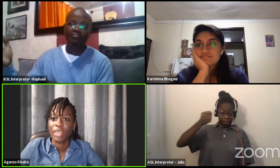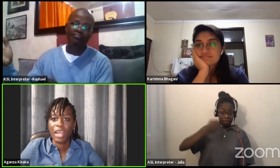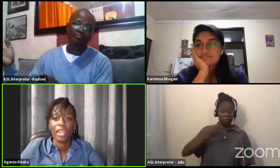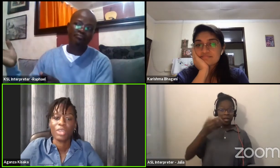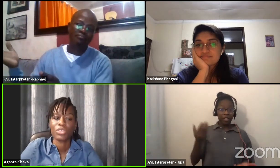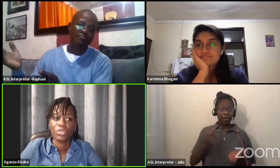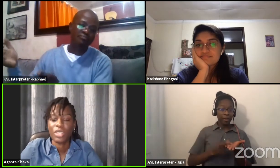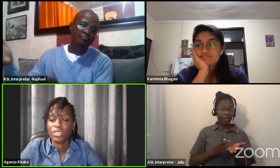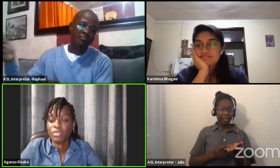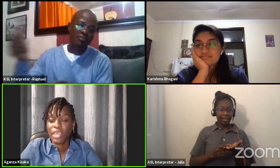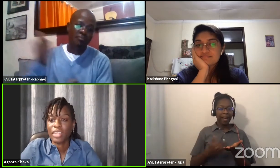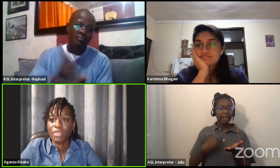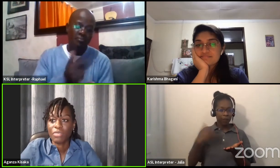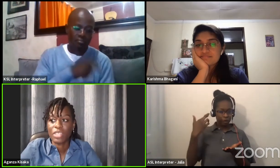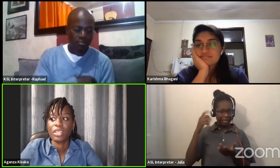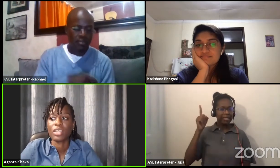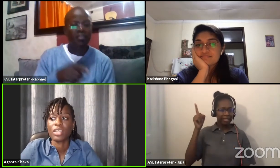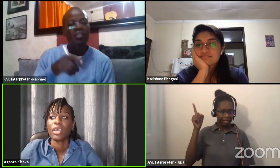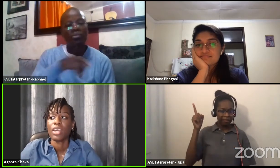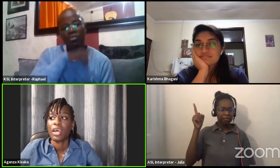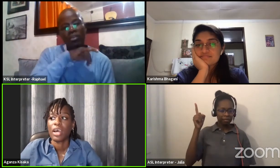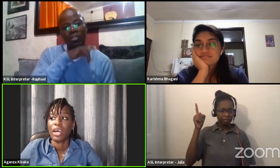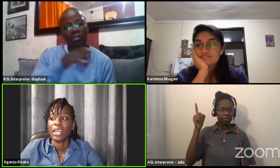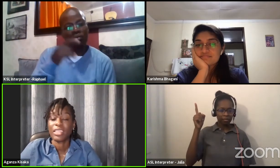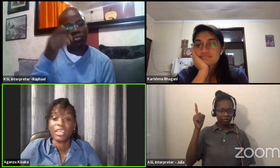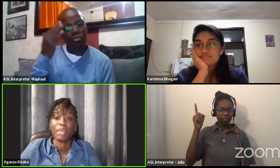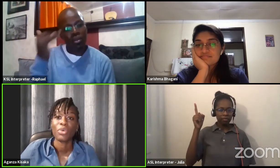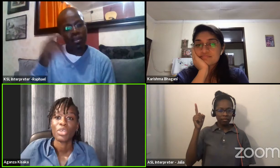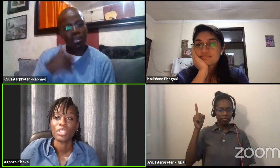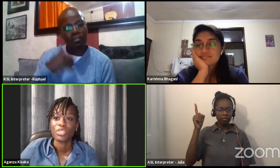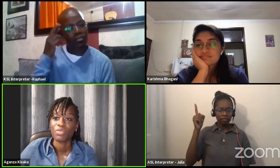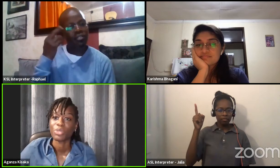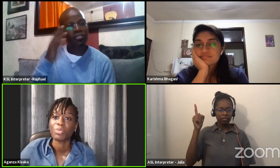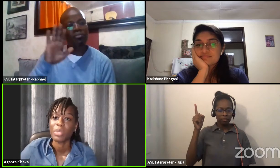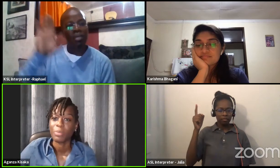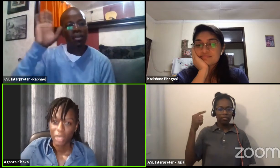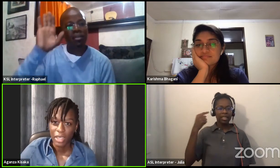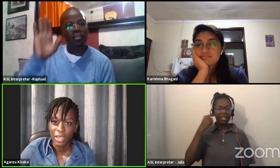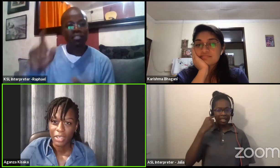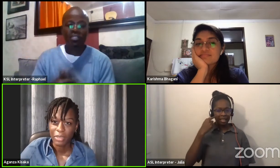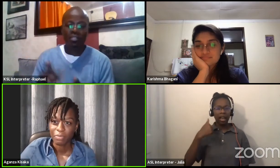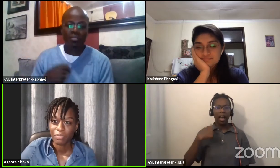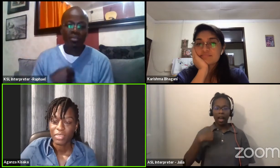And I do want to find that reason, and I think I'm more useful to people here